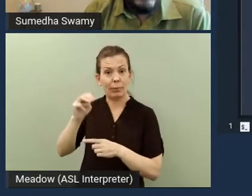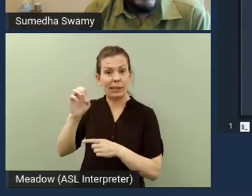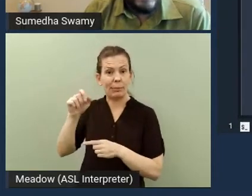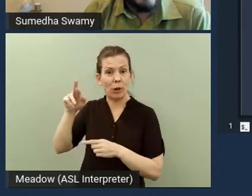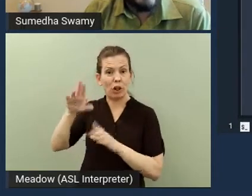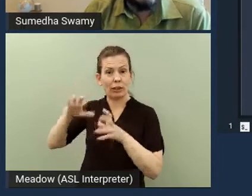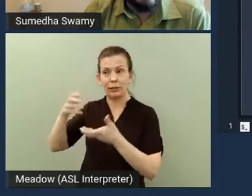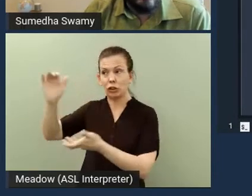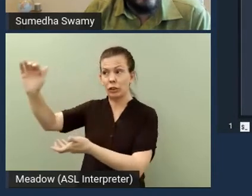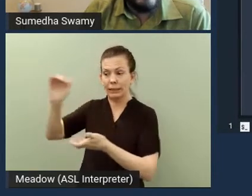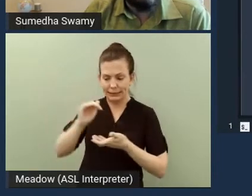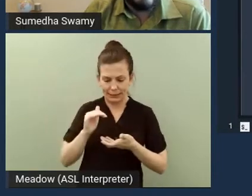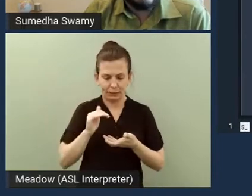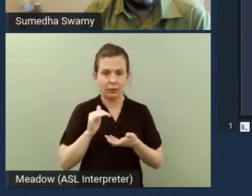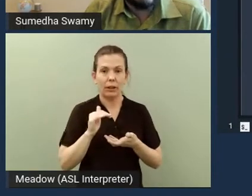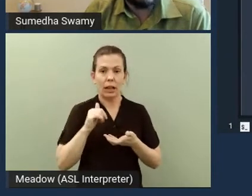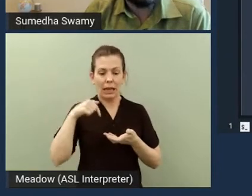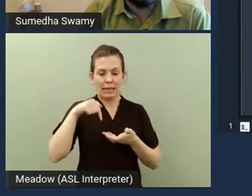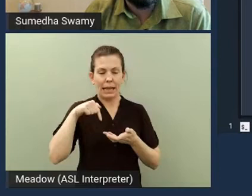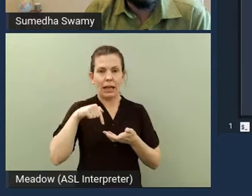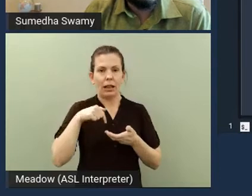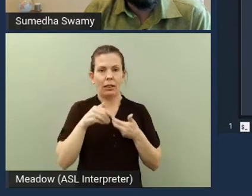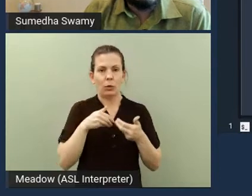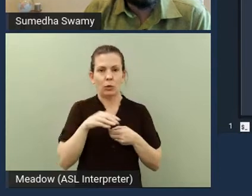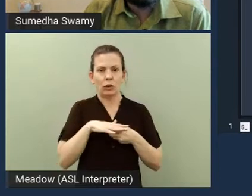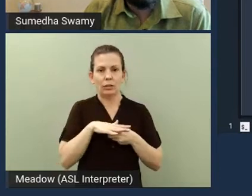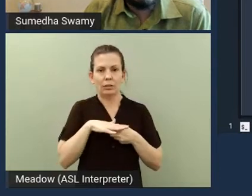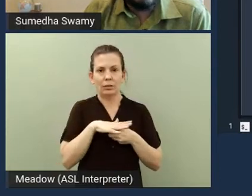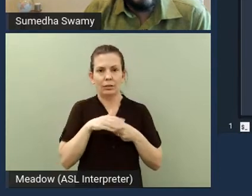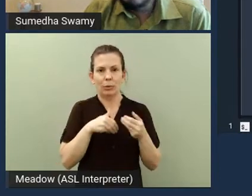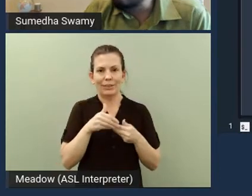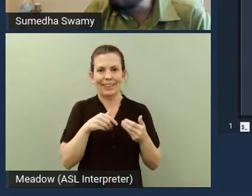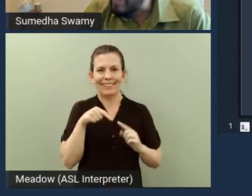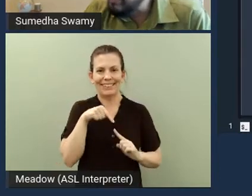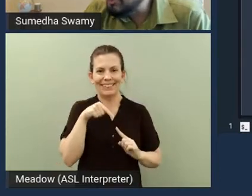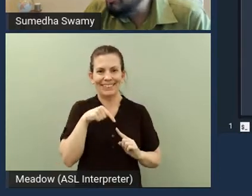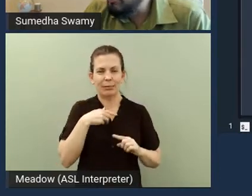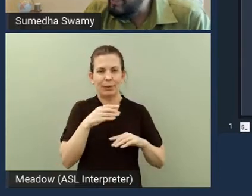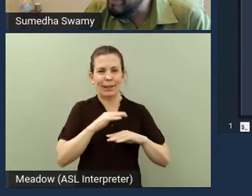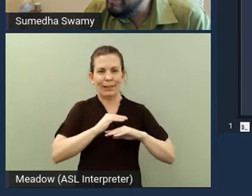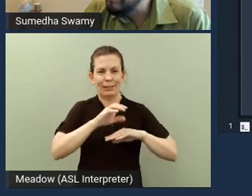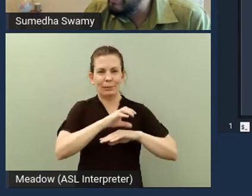I can actually locally process it. So, there is something called the magic commands